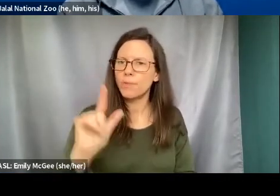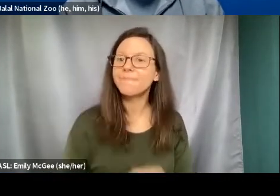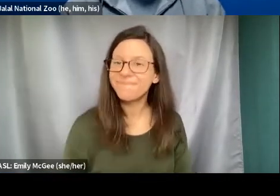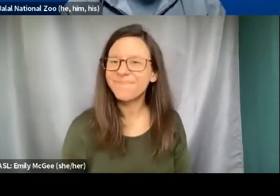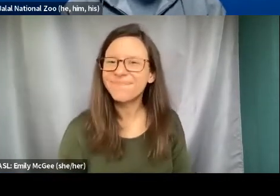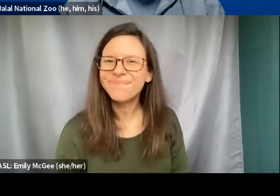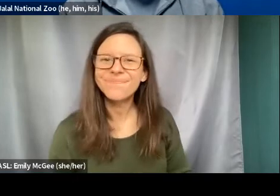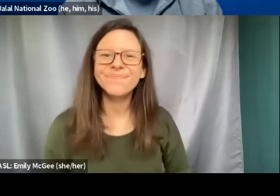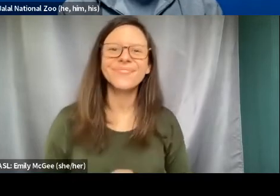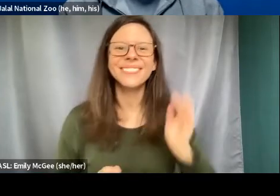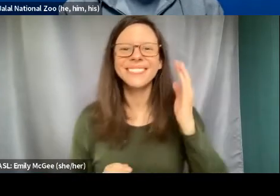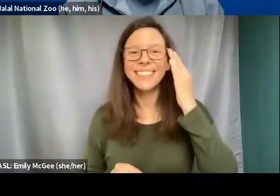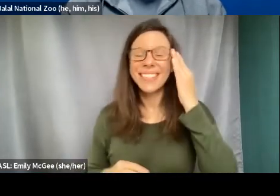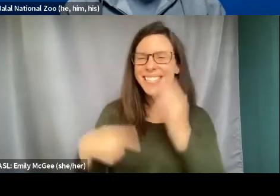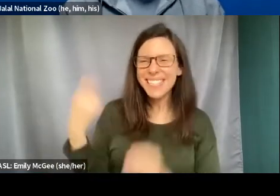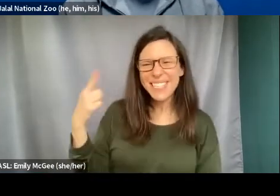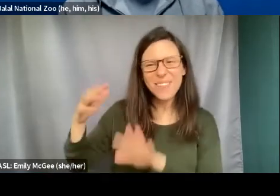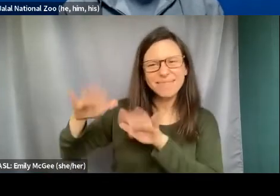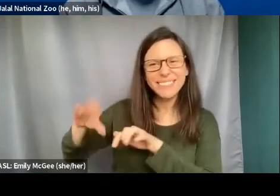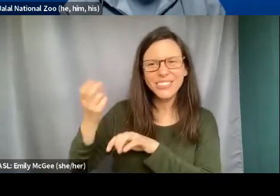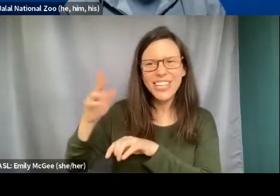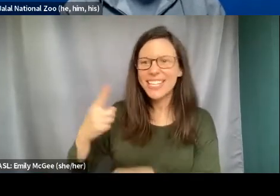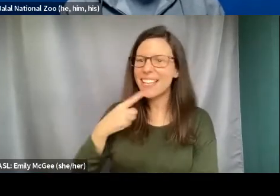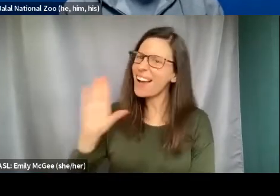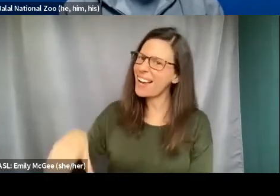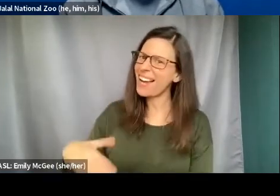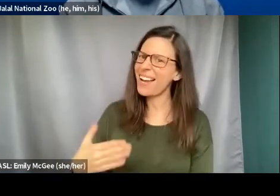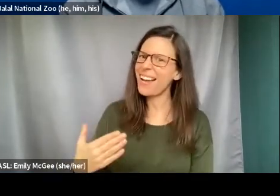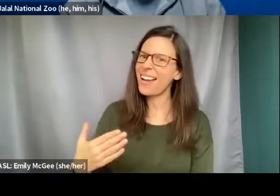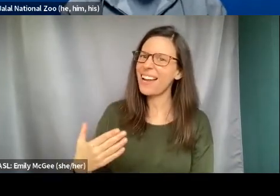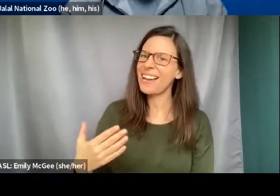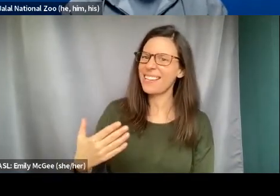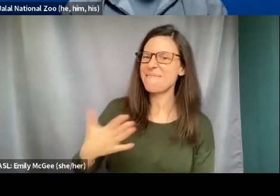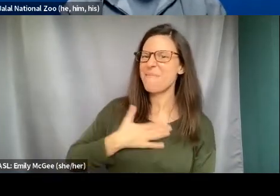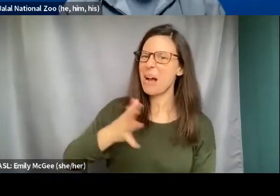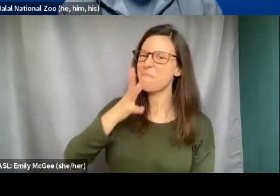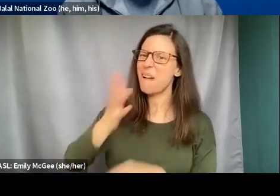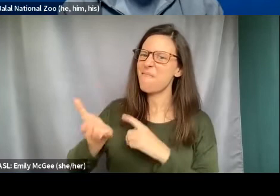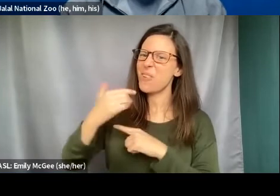and we have somebody in the chat who said that their mom makes them vacuum which yes we all have